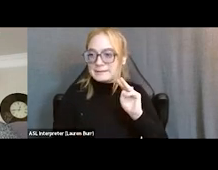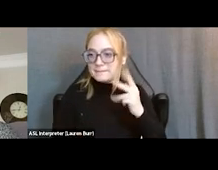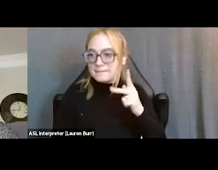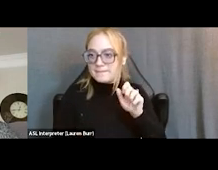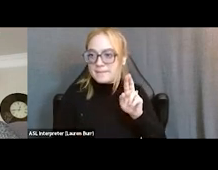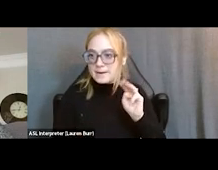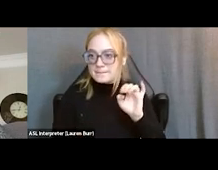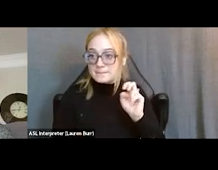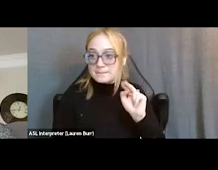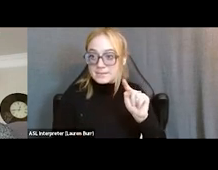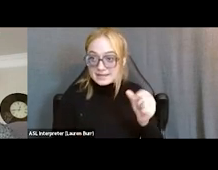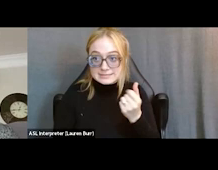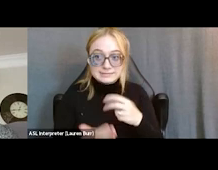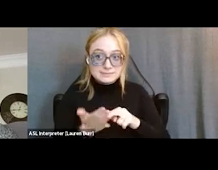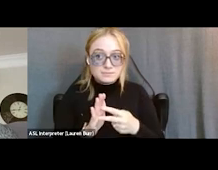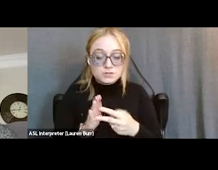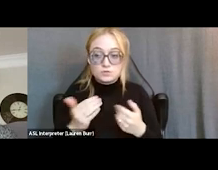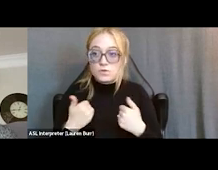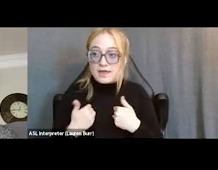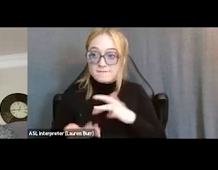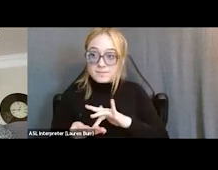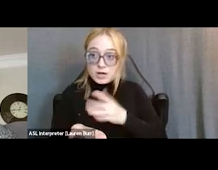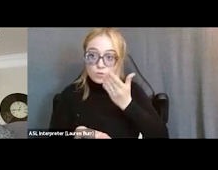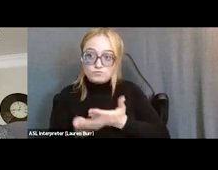automatically meet the listing. The listings are impairments that once